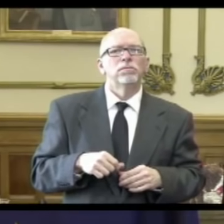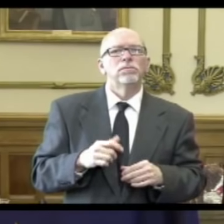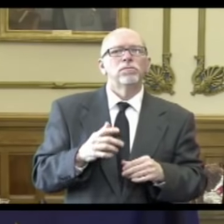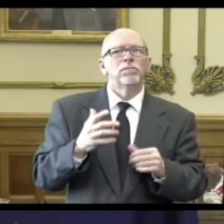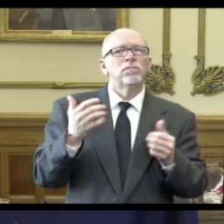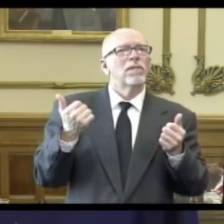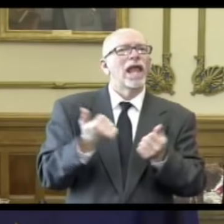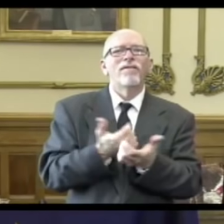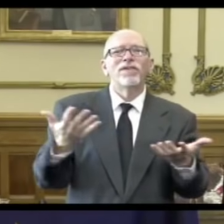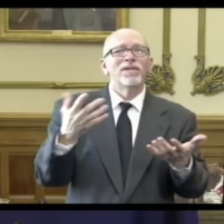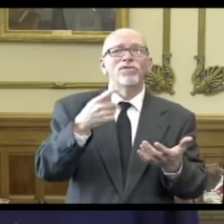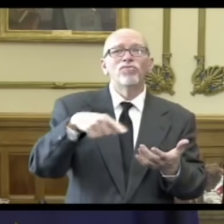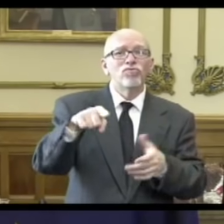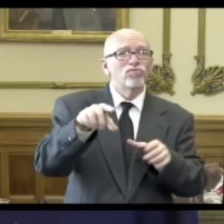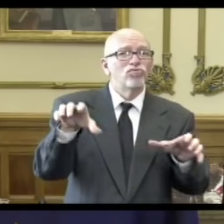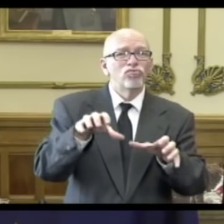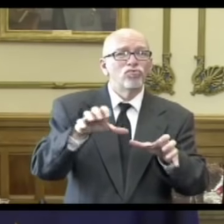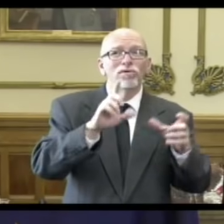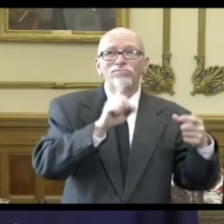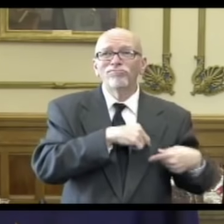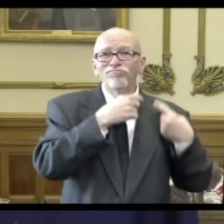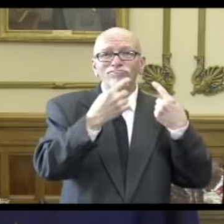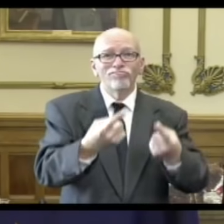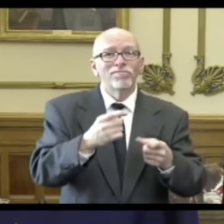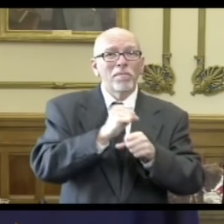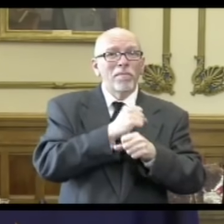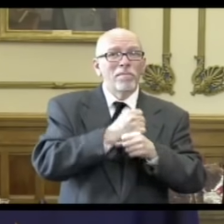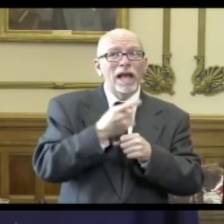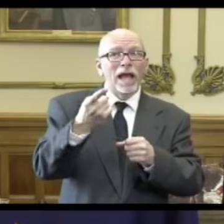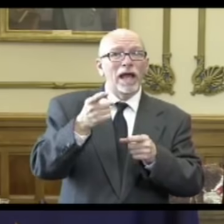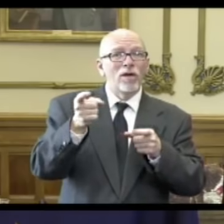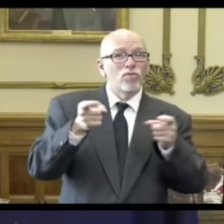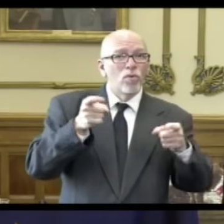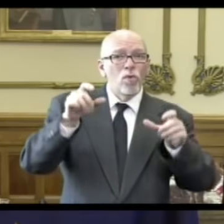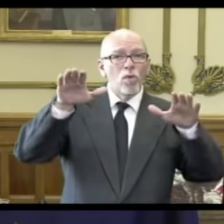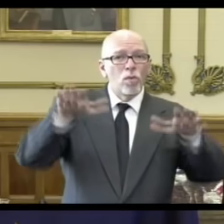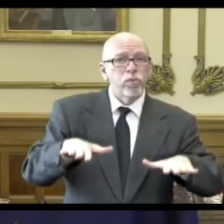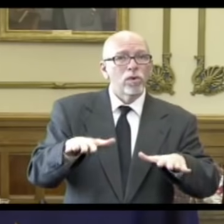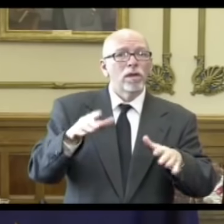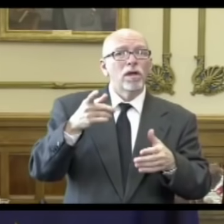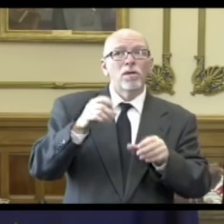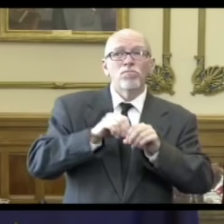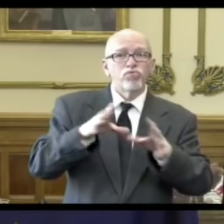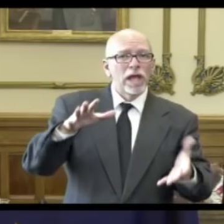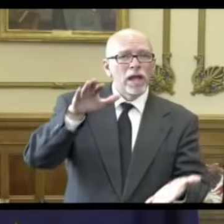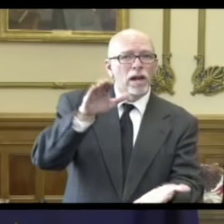CLOCK TO GET TO. FRIDAY WITH THOSE UPDATES BUT I JUST WANT